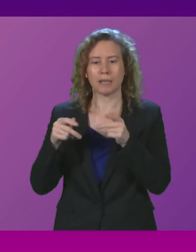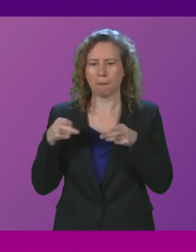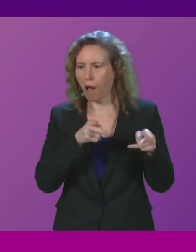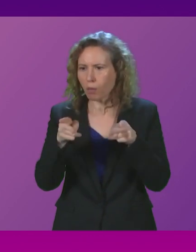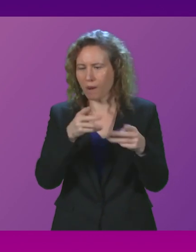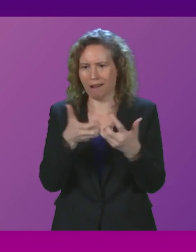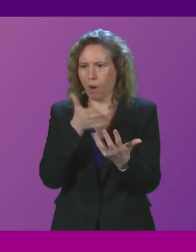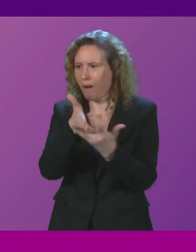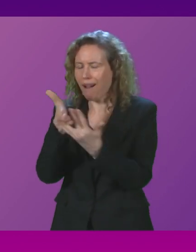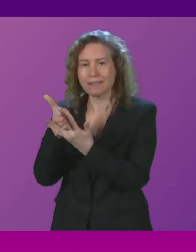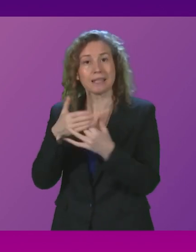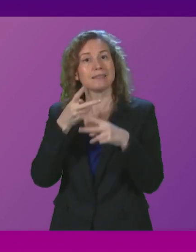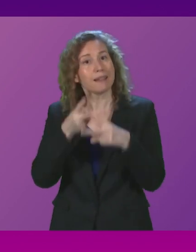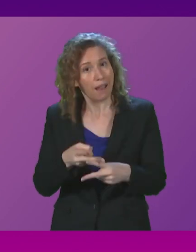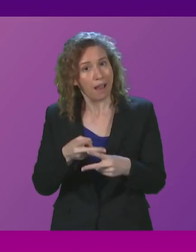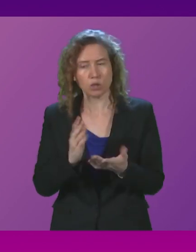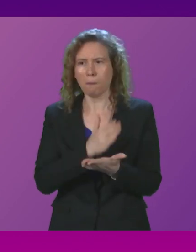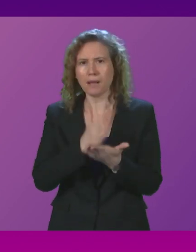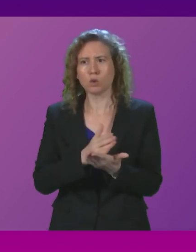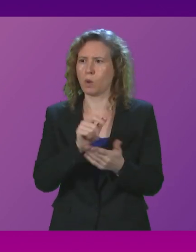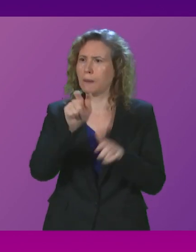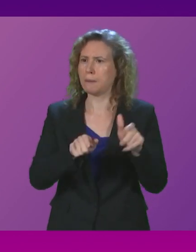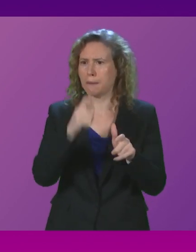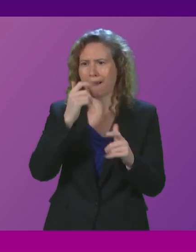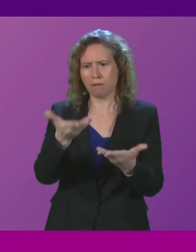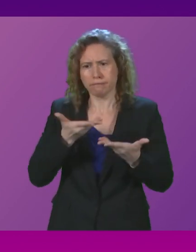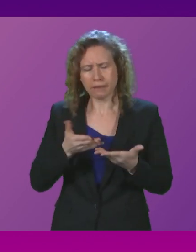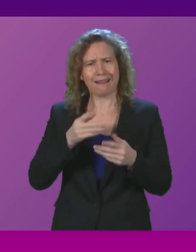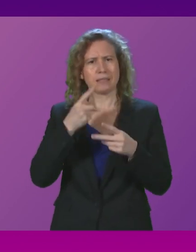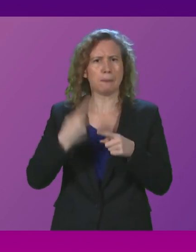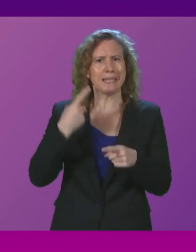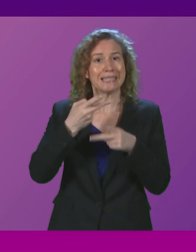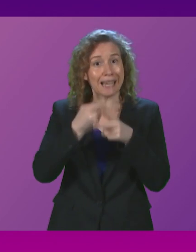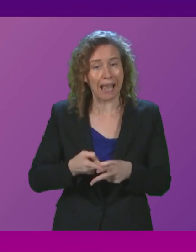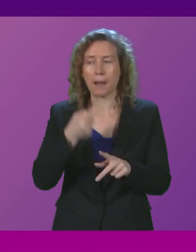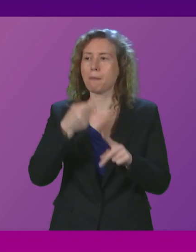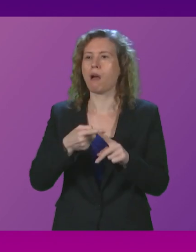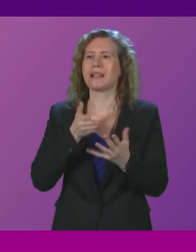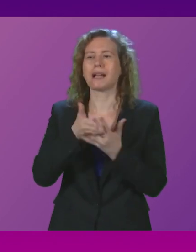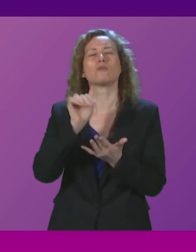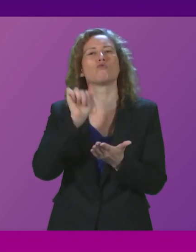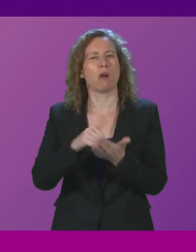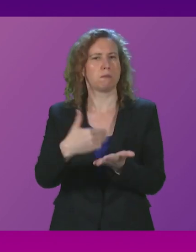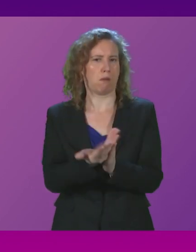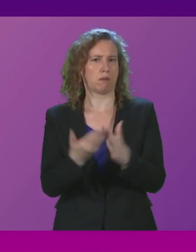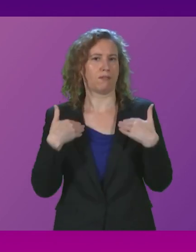to ensure that people not only get speedier access but access to the right part of the health service at the right time.